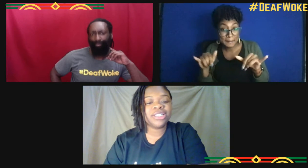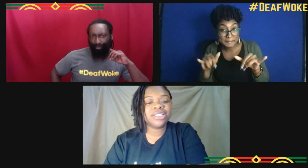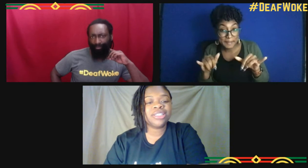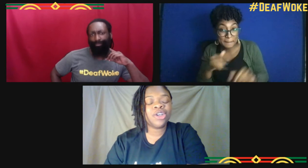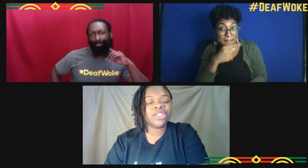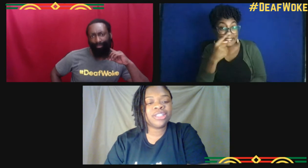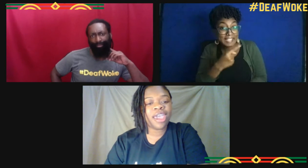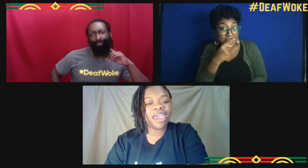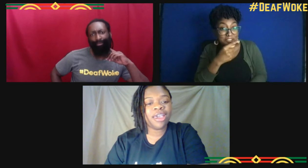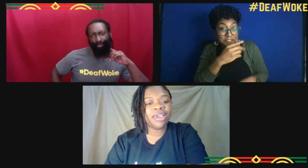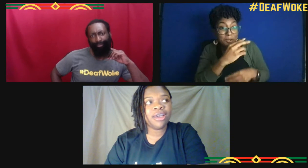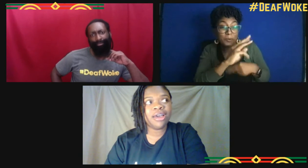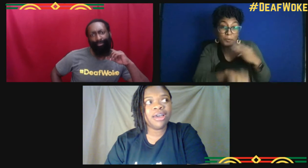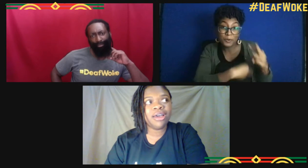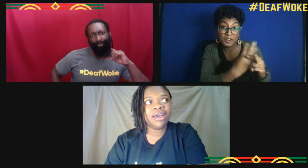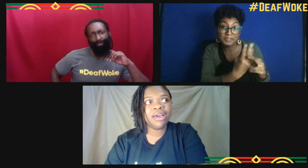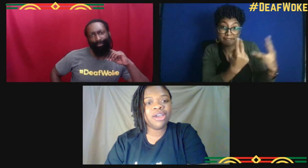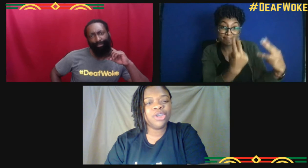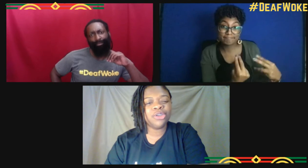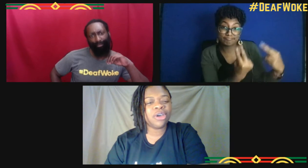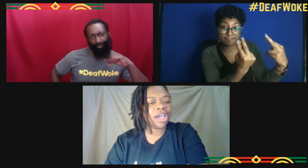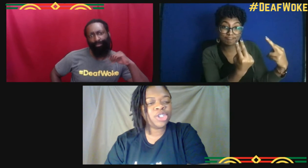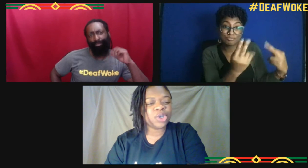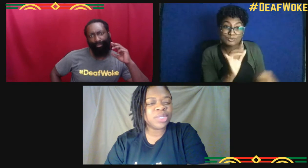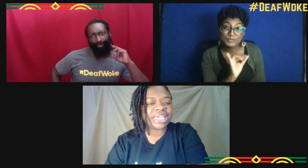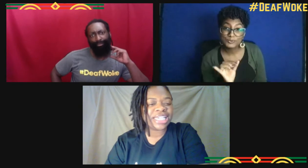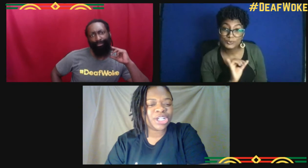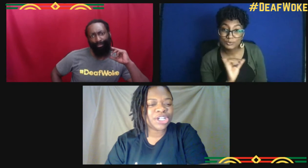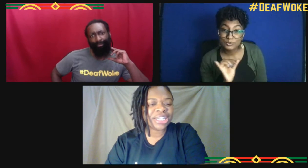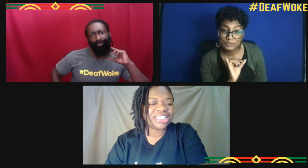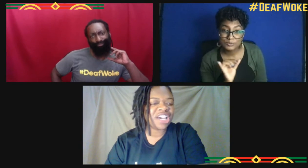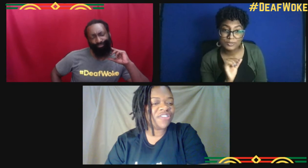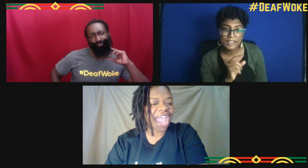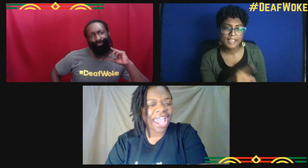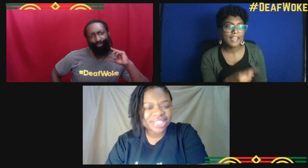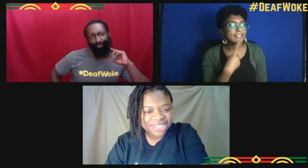because they'll say I don't hear a deaf accent